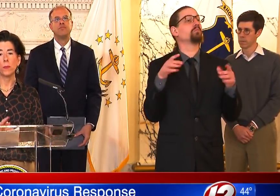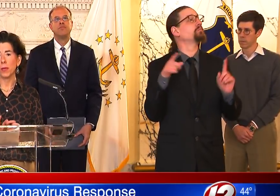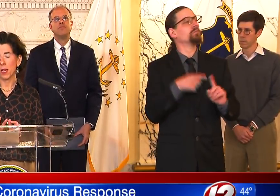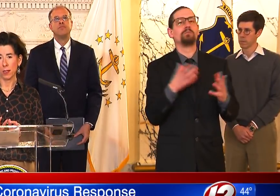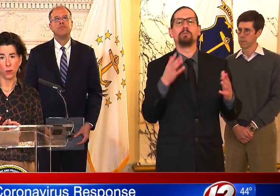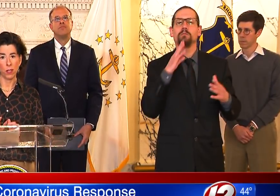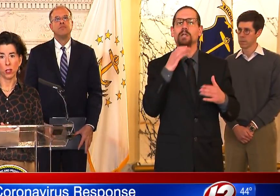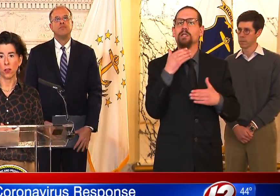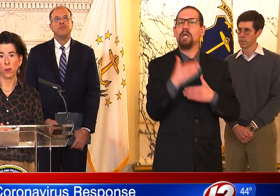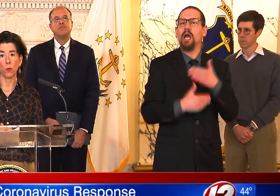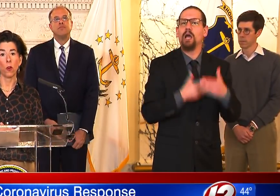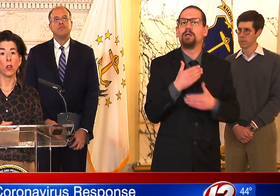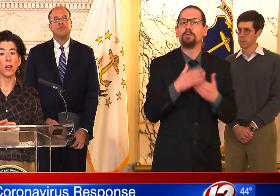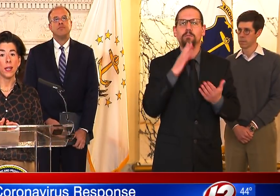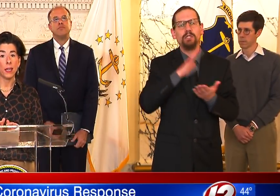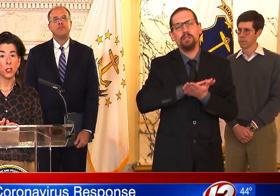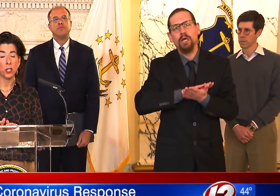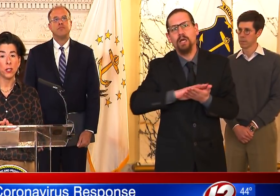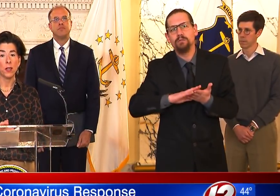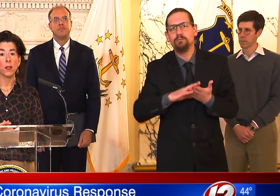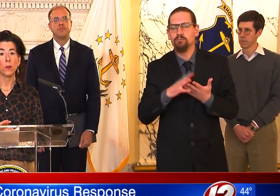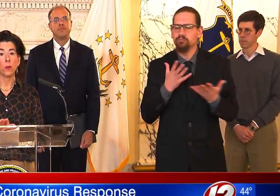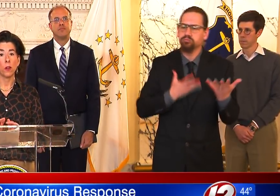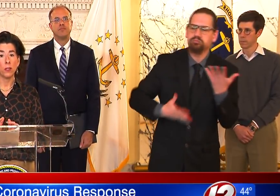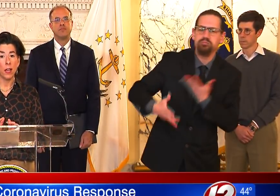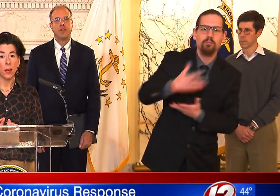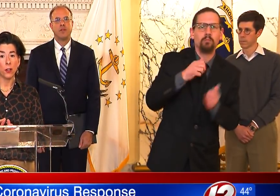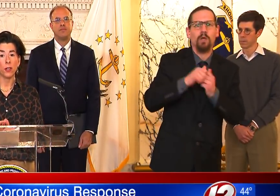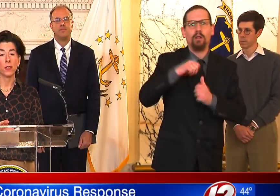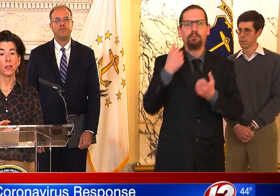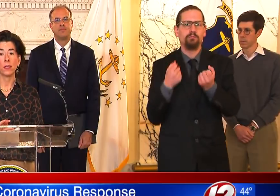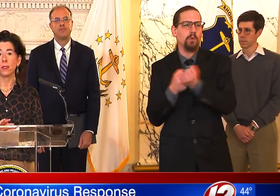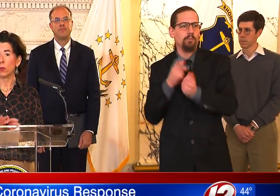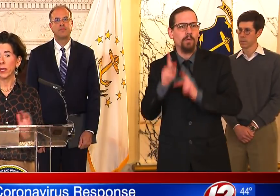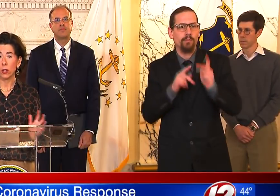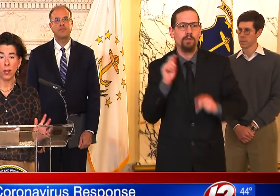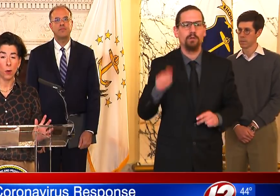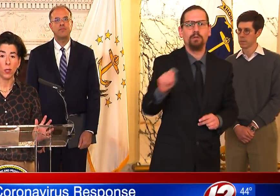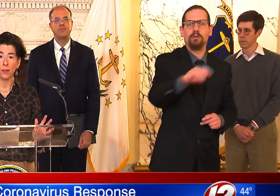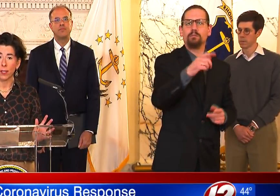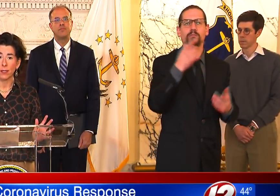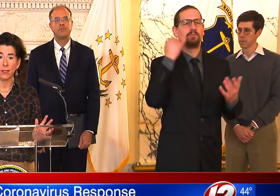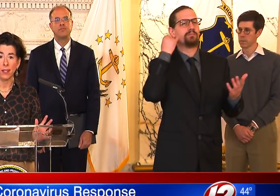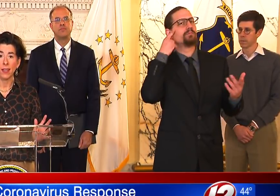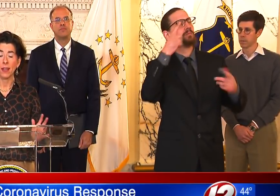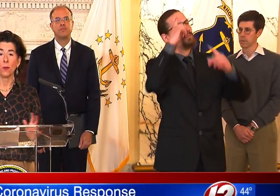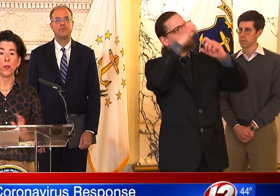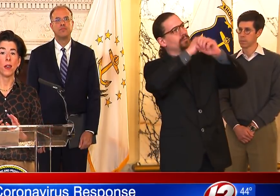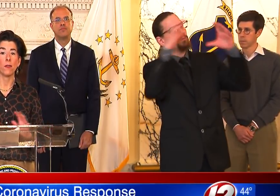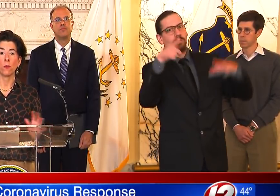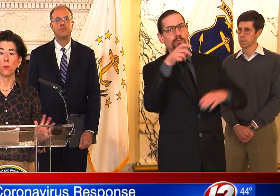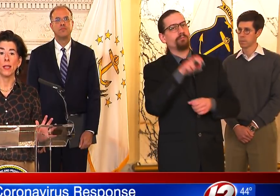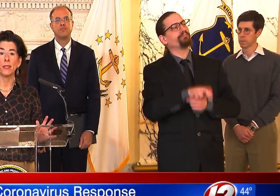DO ONE KIND THING TODAY FOR SOMEBODY IN OUR LIVES.